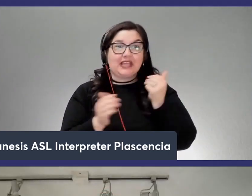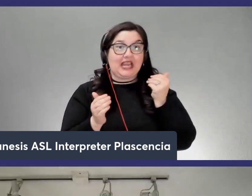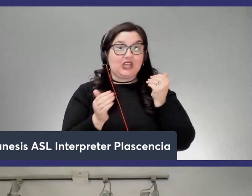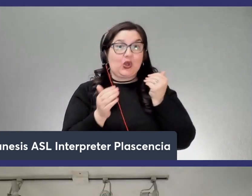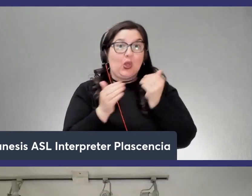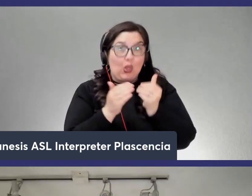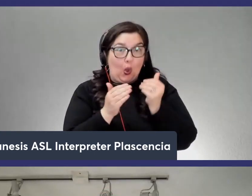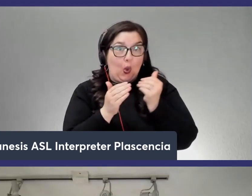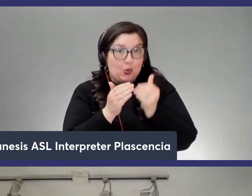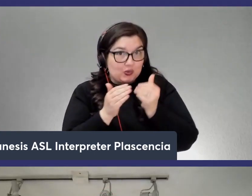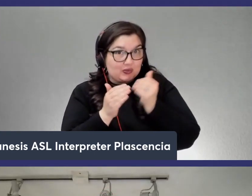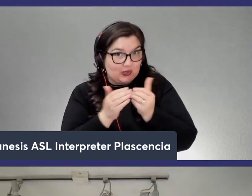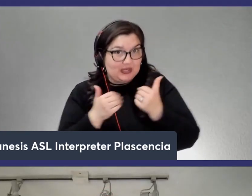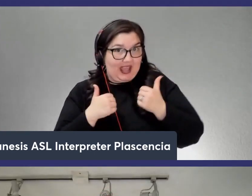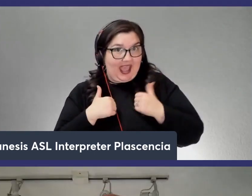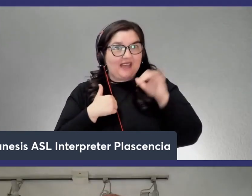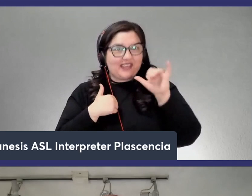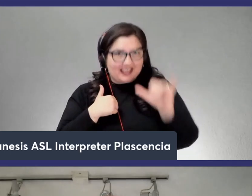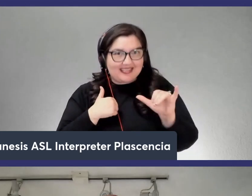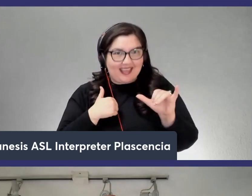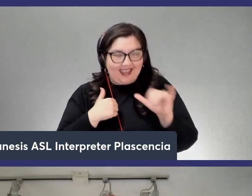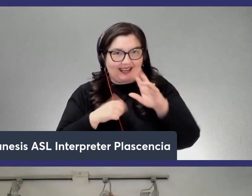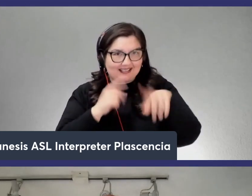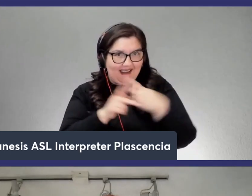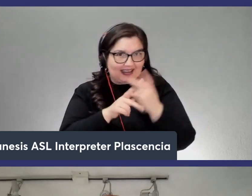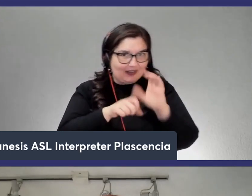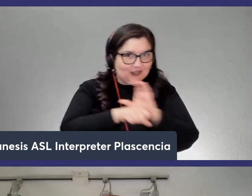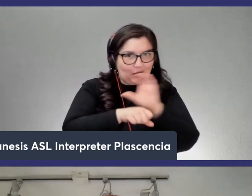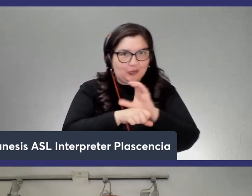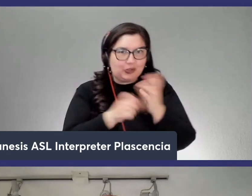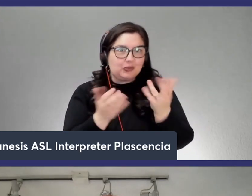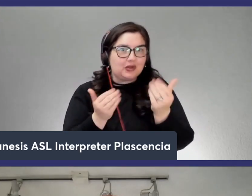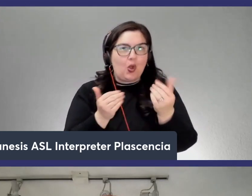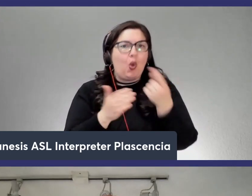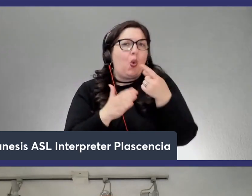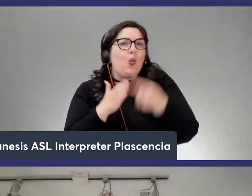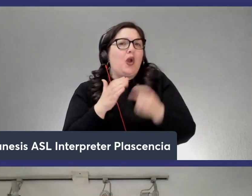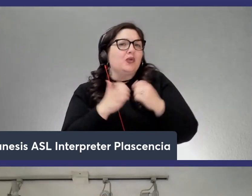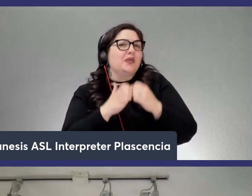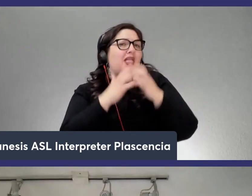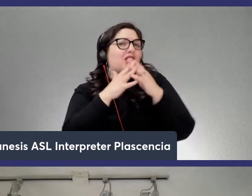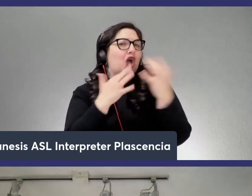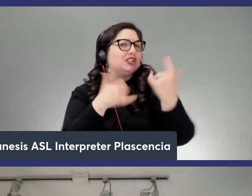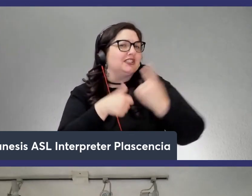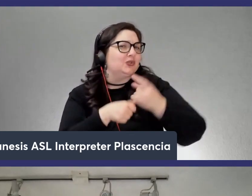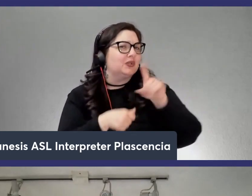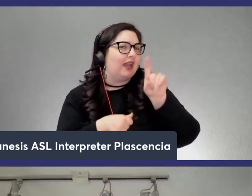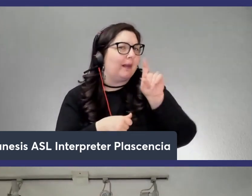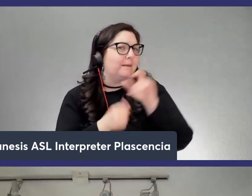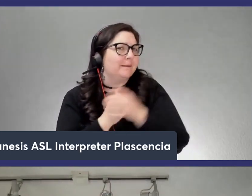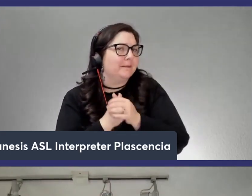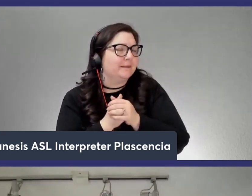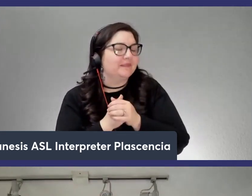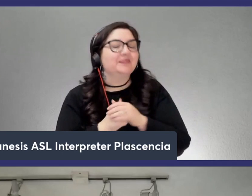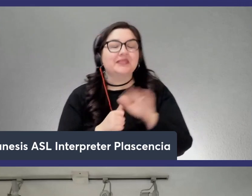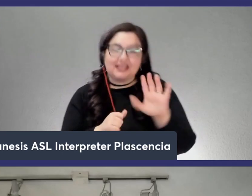some more interesting computers. What are we actually launching today? Yeah, so basically,